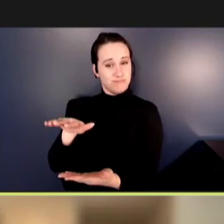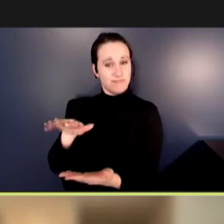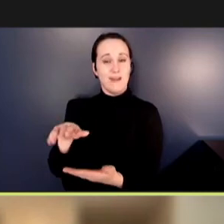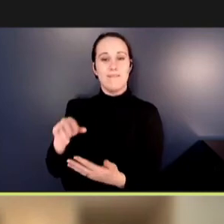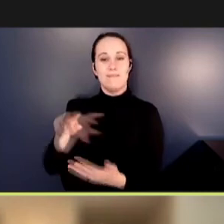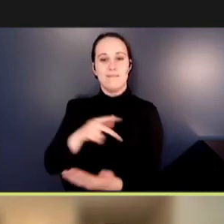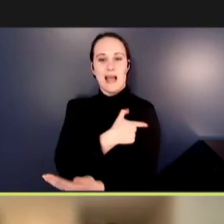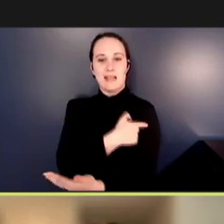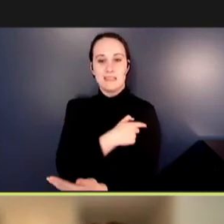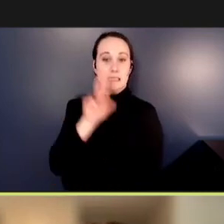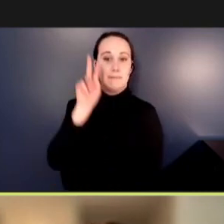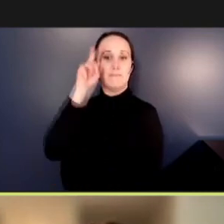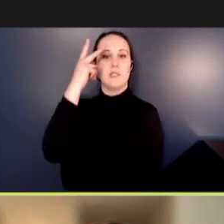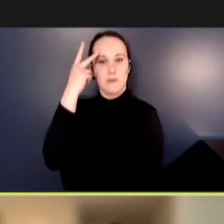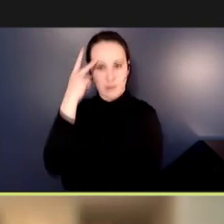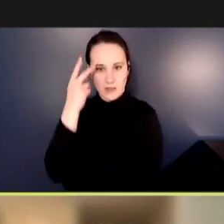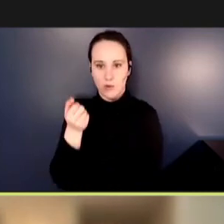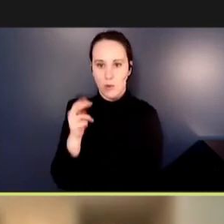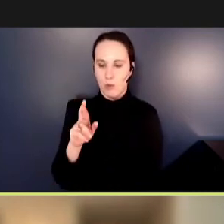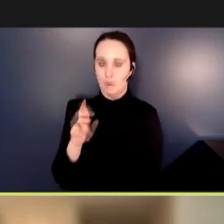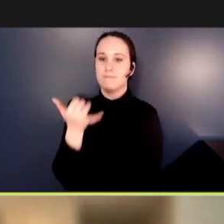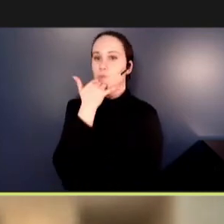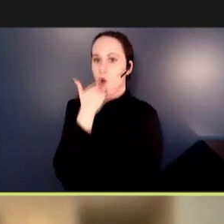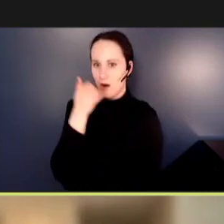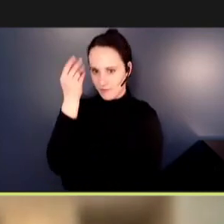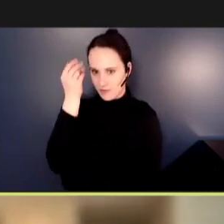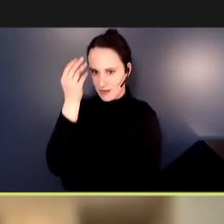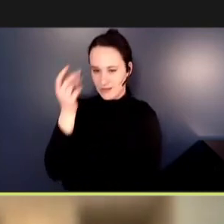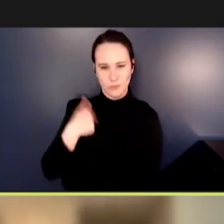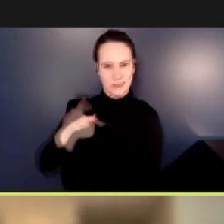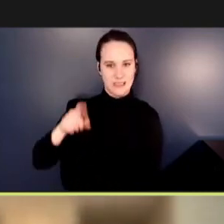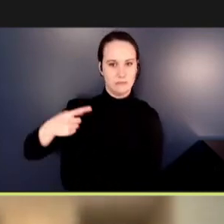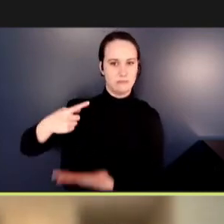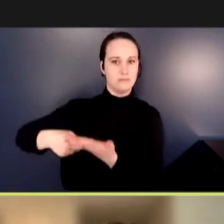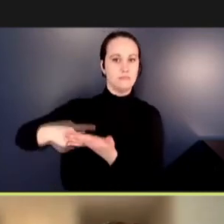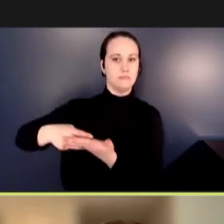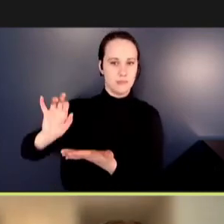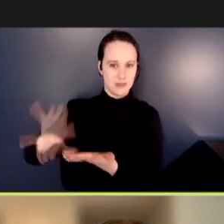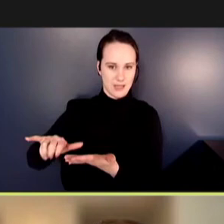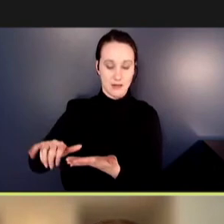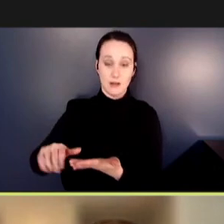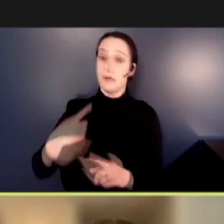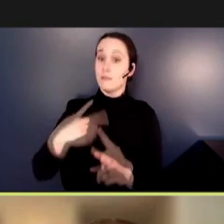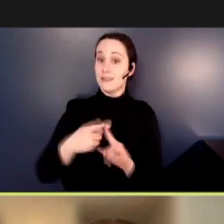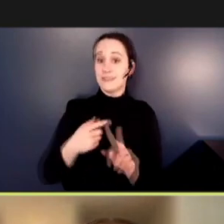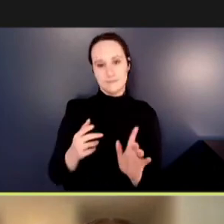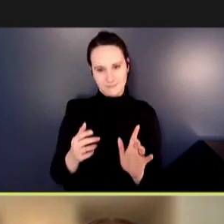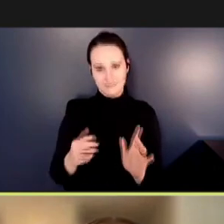social media companies. And then I'd be remiss to not mention the CDC Bridge Access Program,